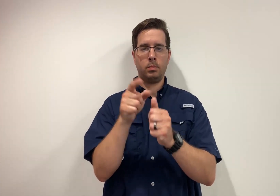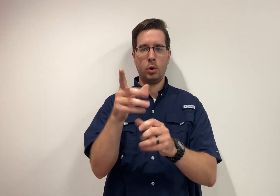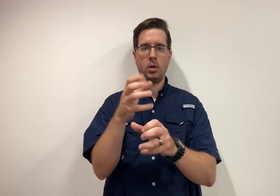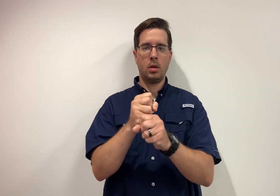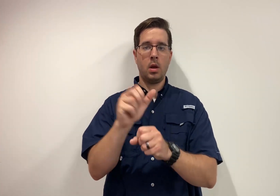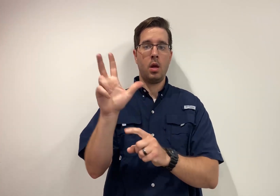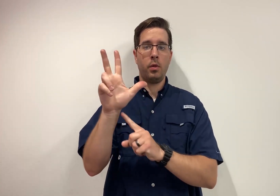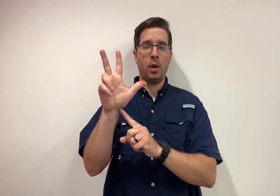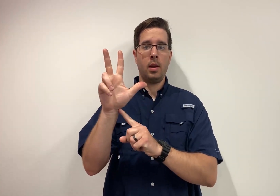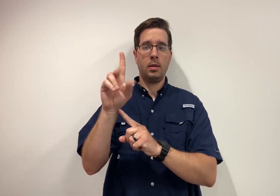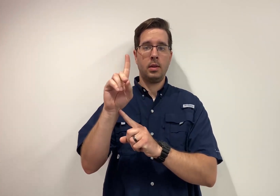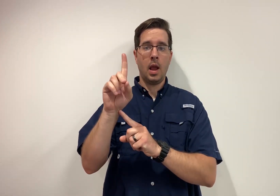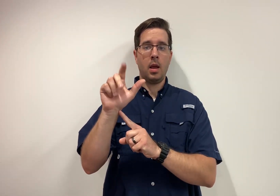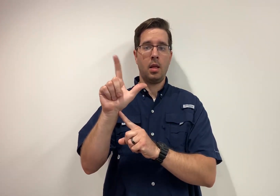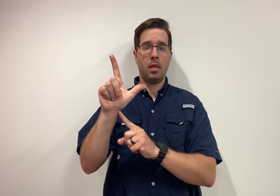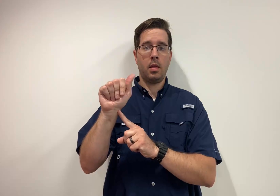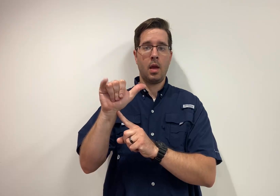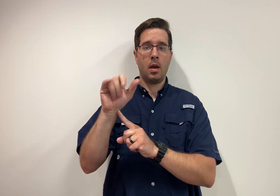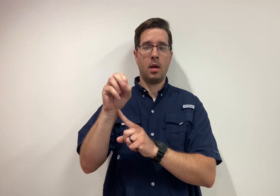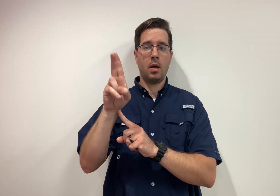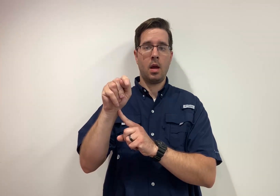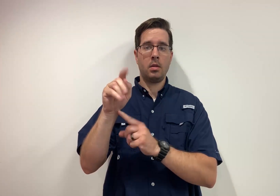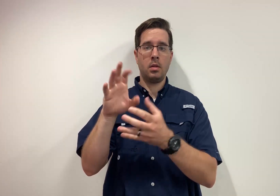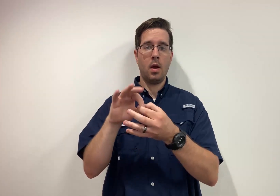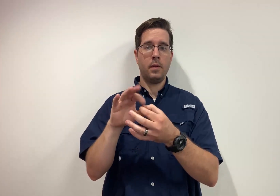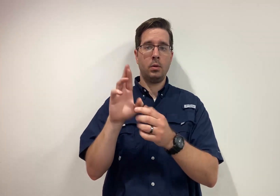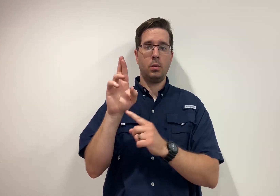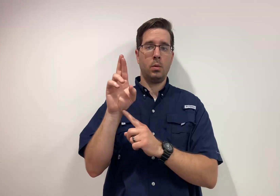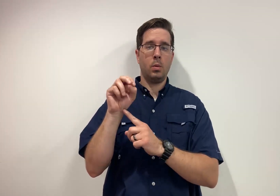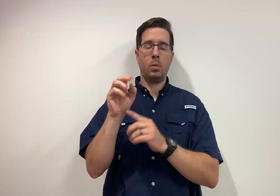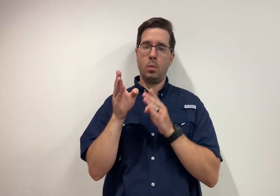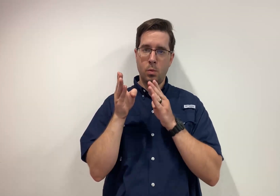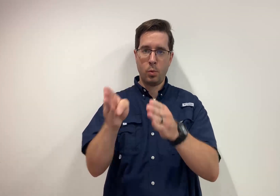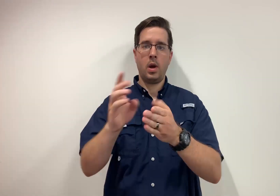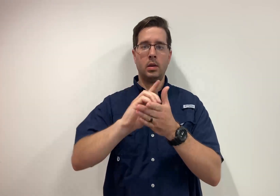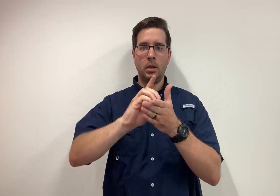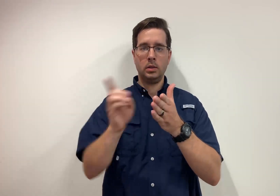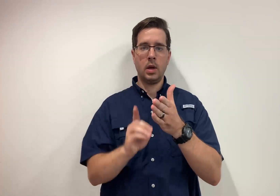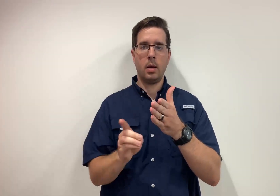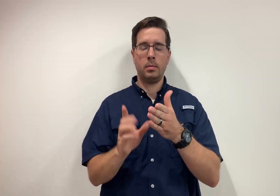you get a 3-D layout of a roadway design.